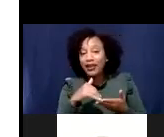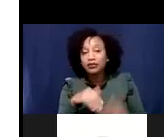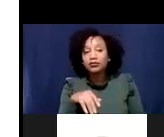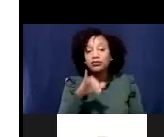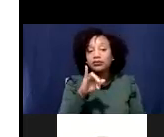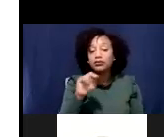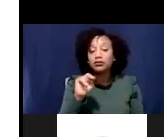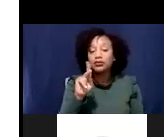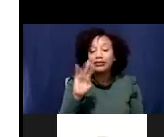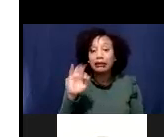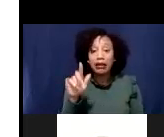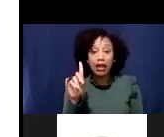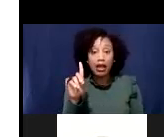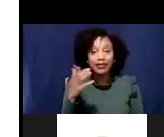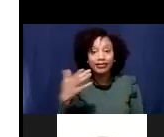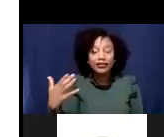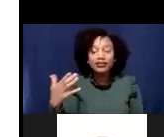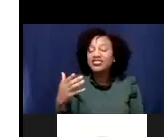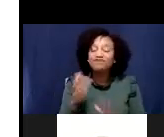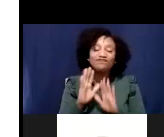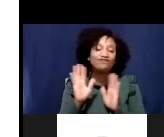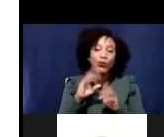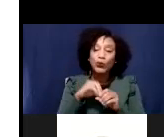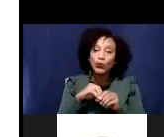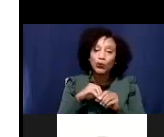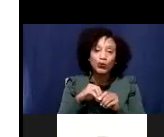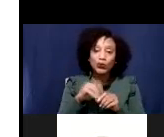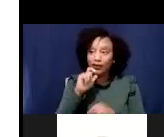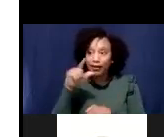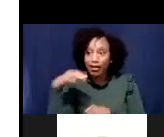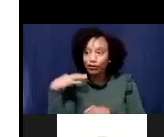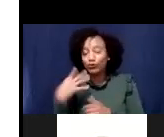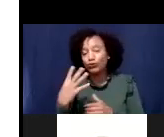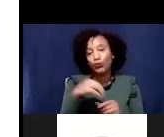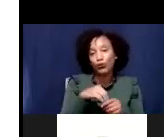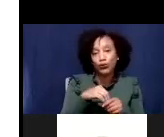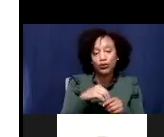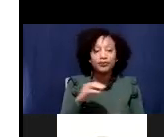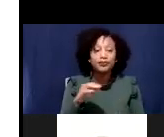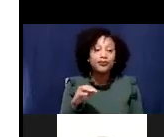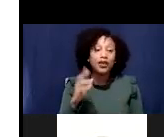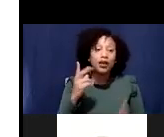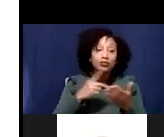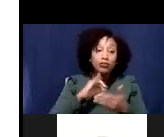or other ineligible expenses. Your project budget may be larger